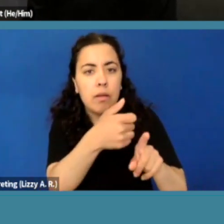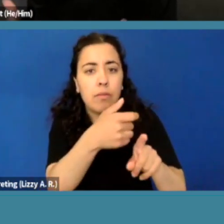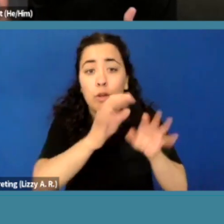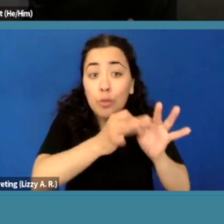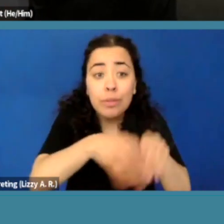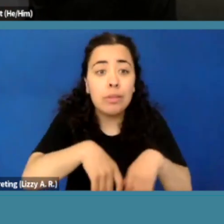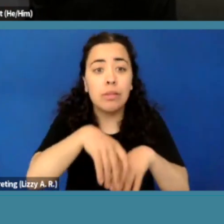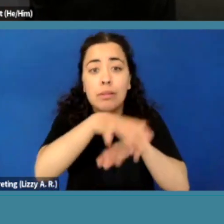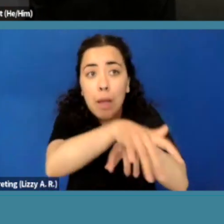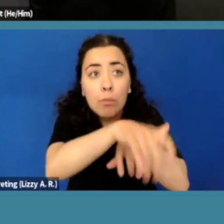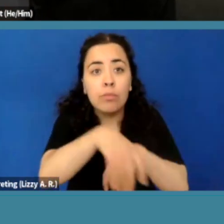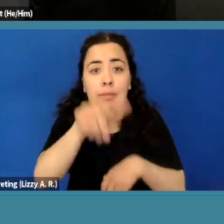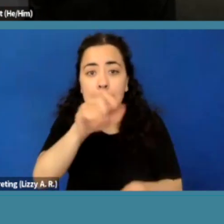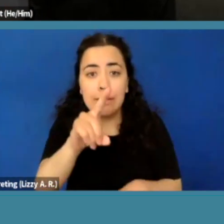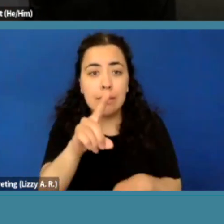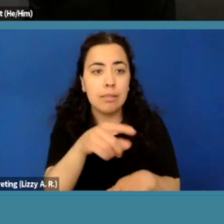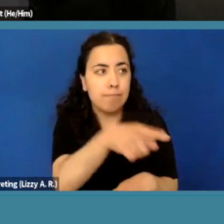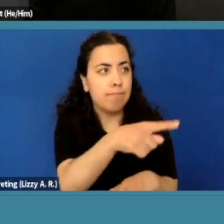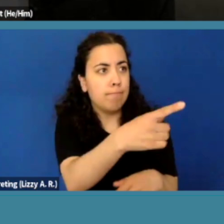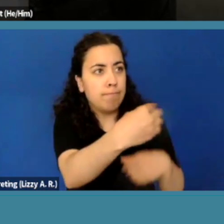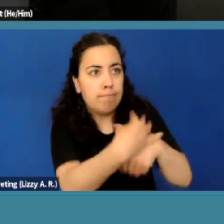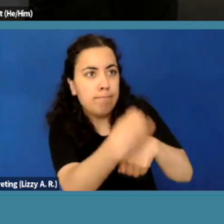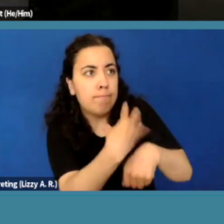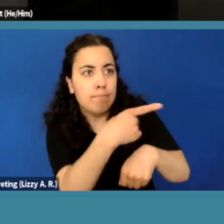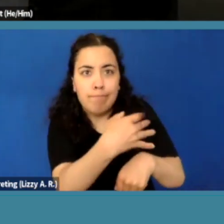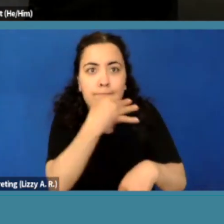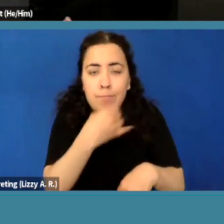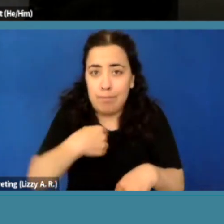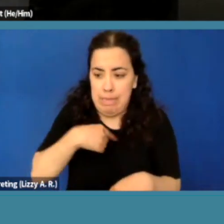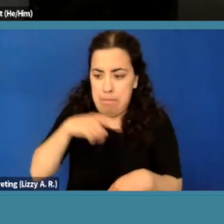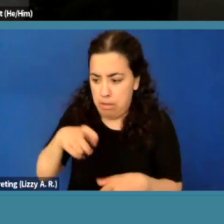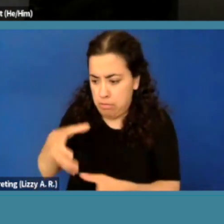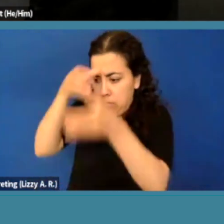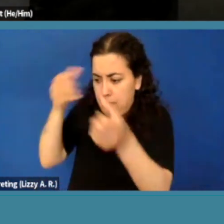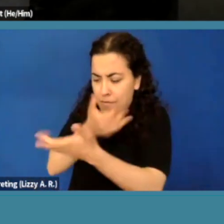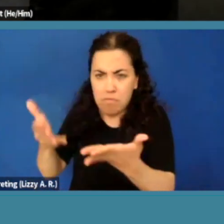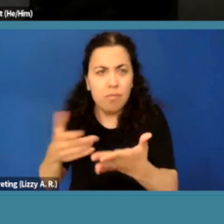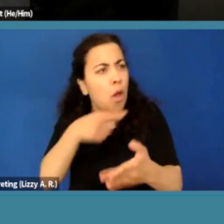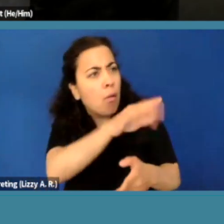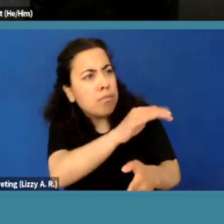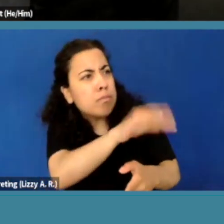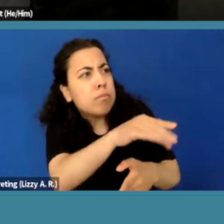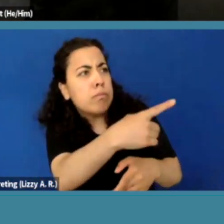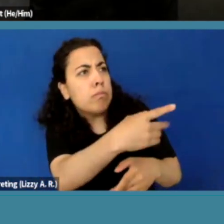so you don't have to go in as the expert. You can utilize them. You can allow those attending your spaces to share what they need